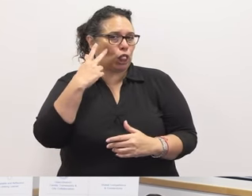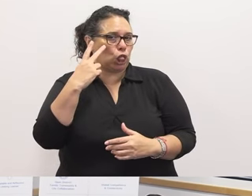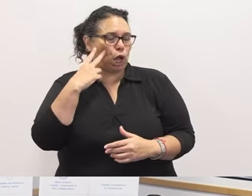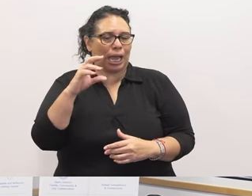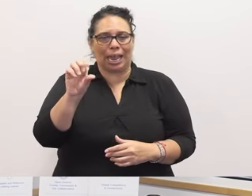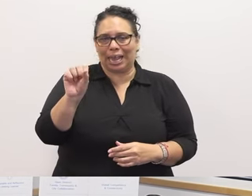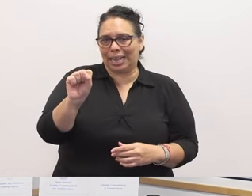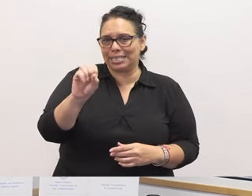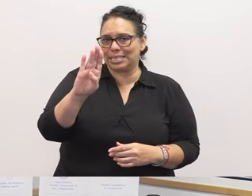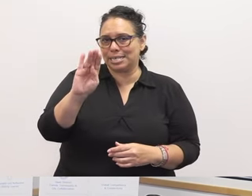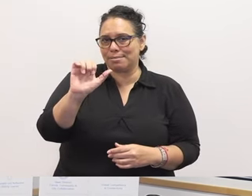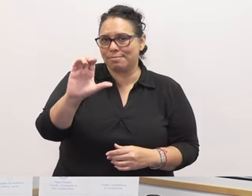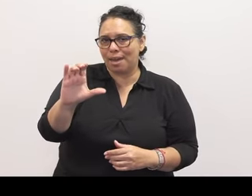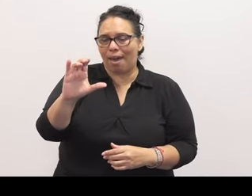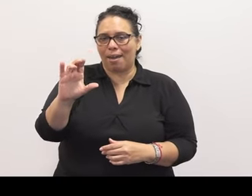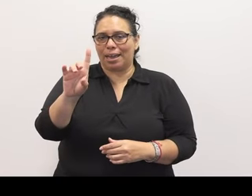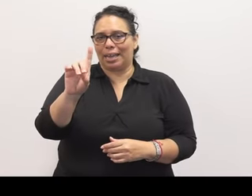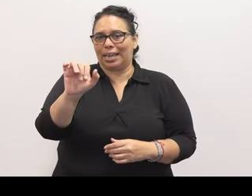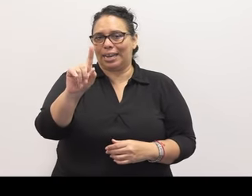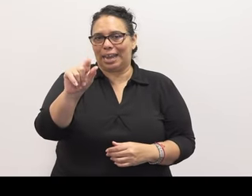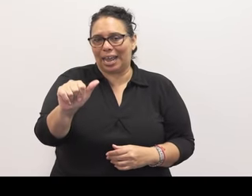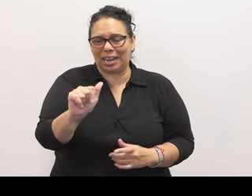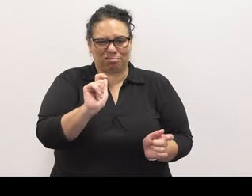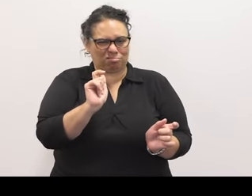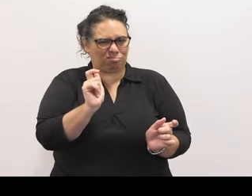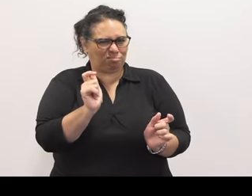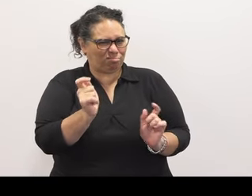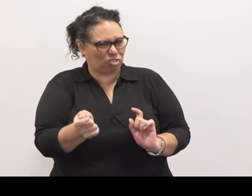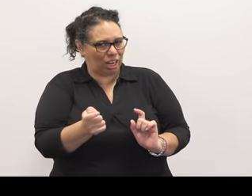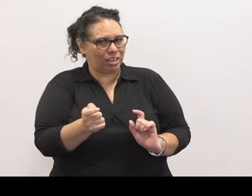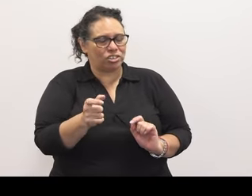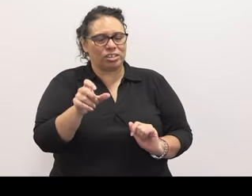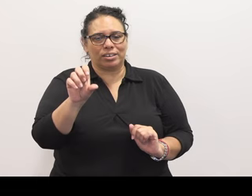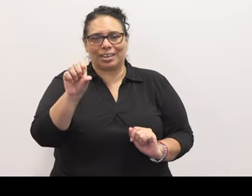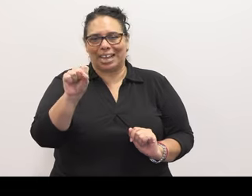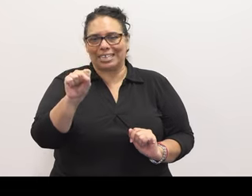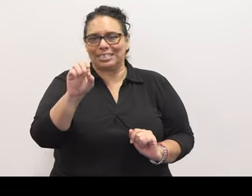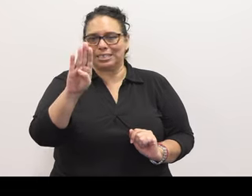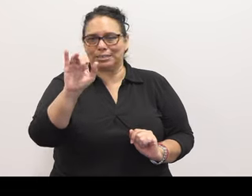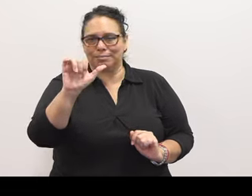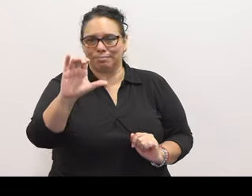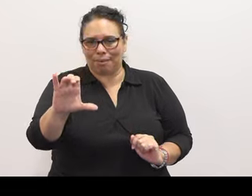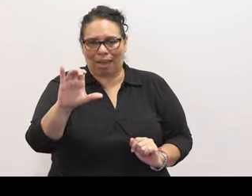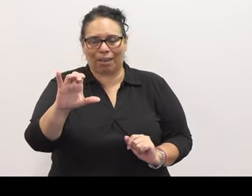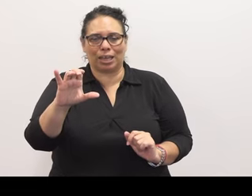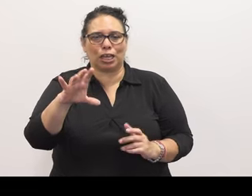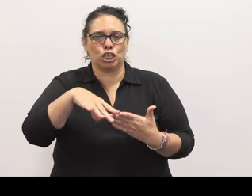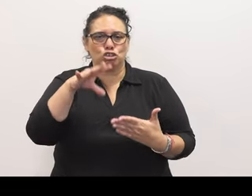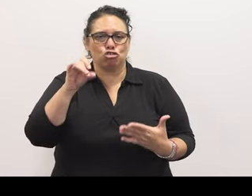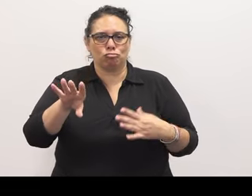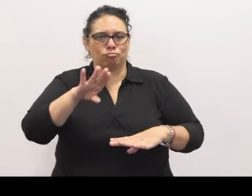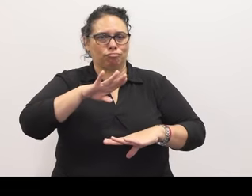There was a little change over all in SPAC percent of students who met and exceeded standards in reading